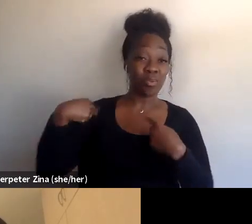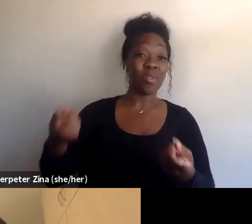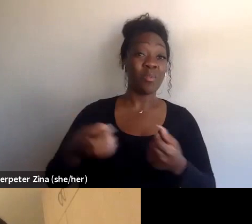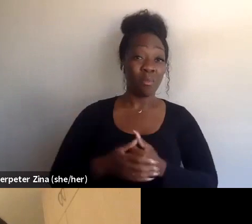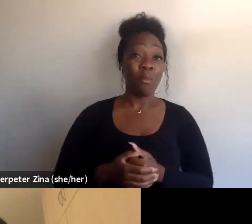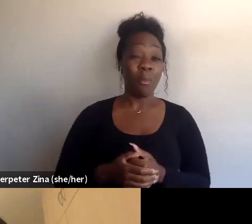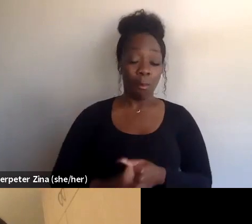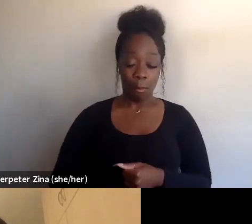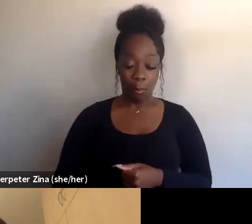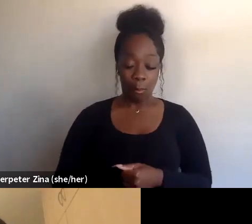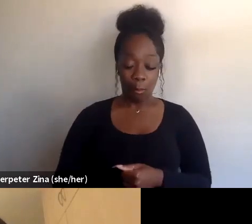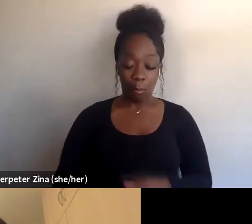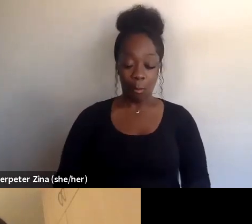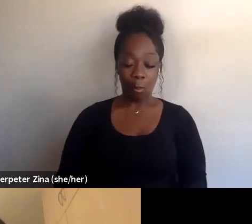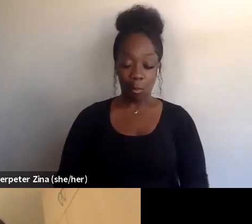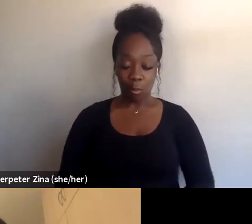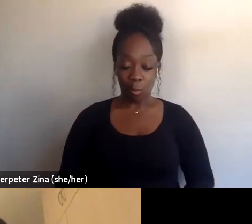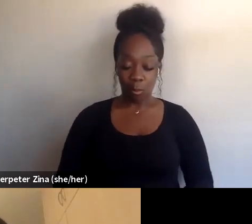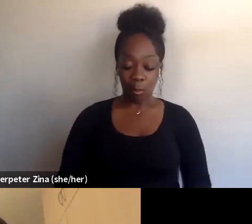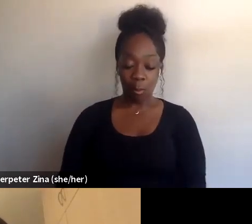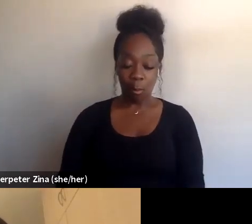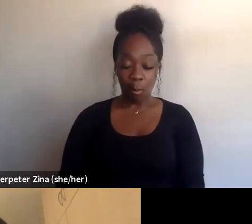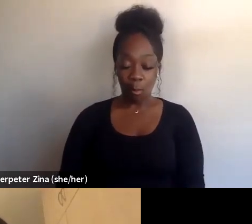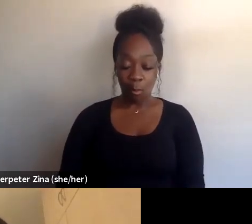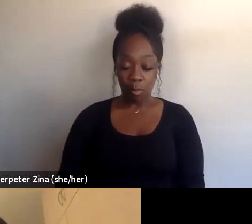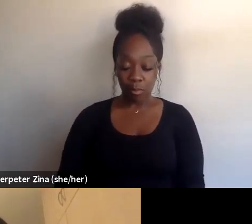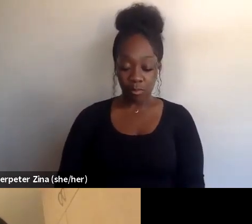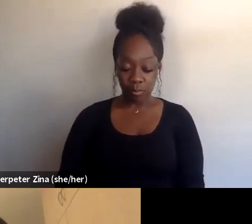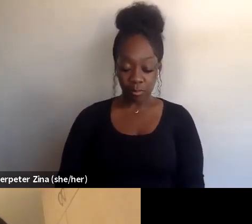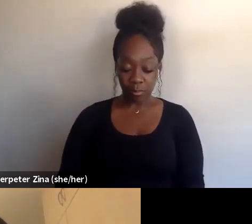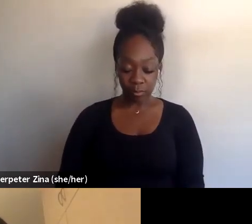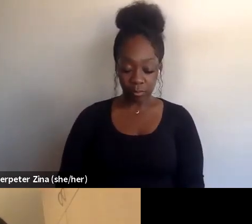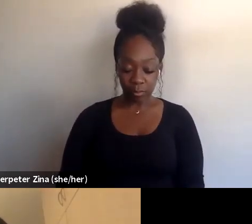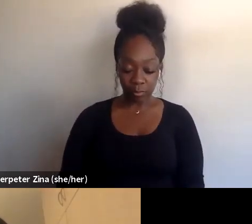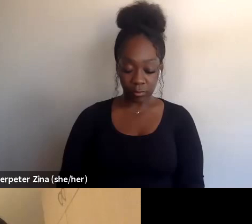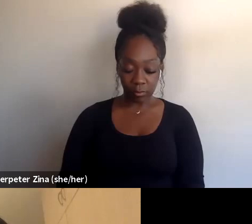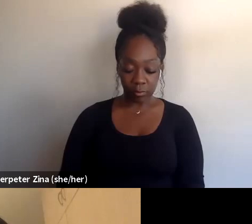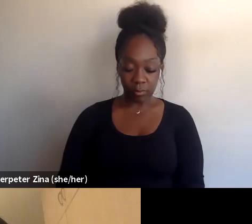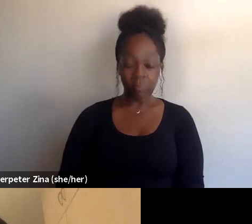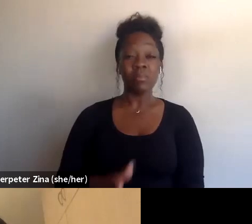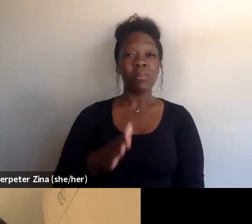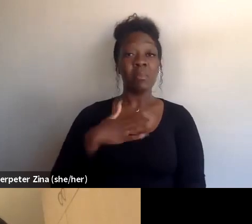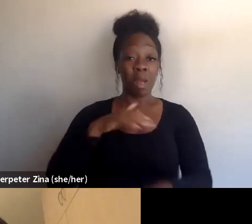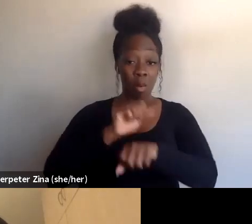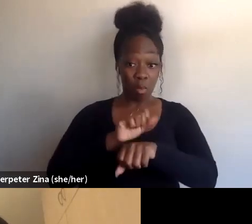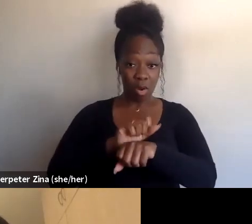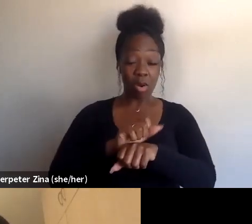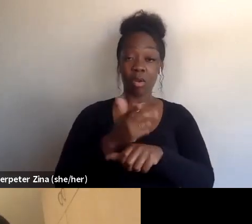My work has traveled. My work has really changed or sort of I could say launched